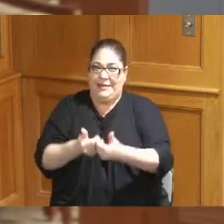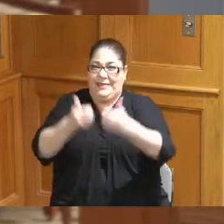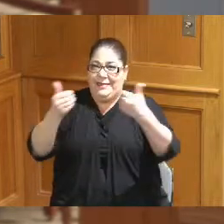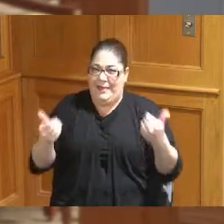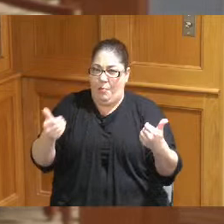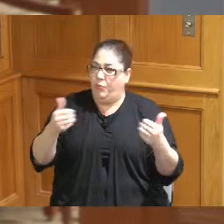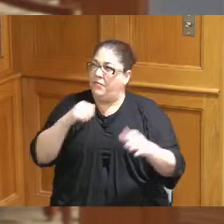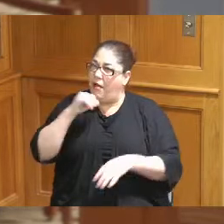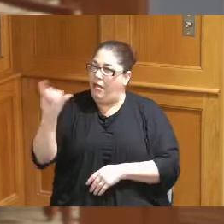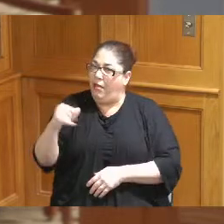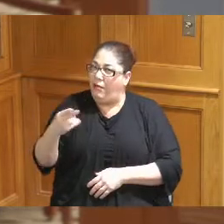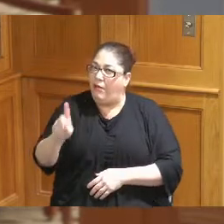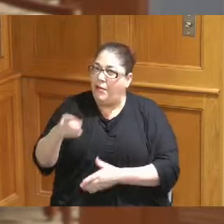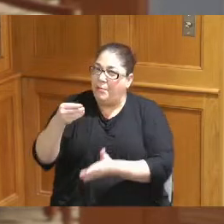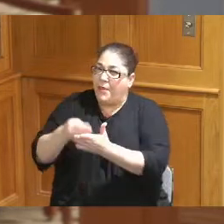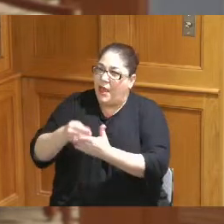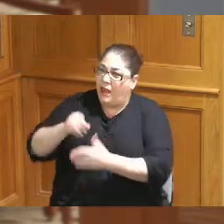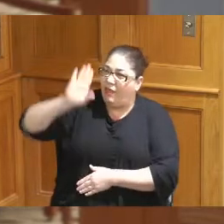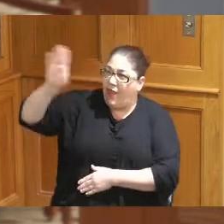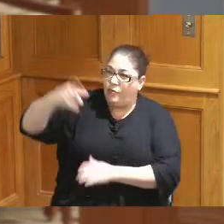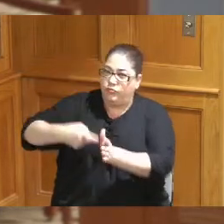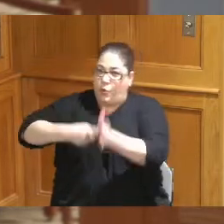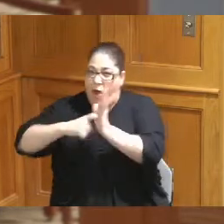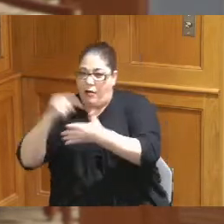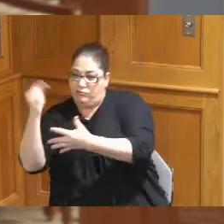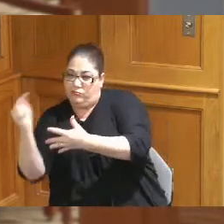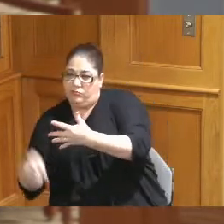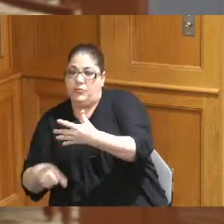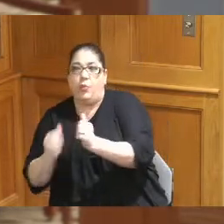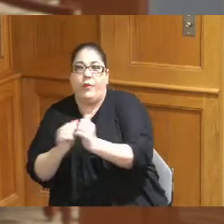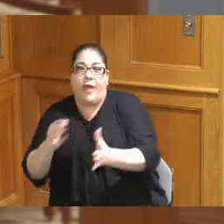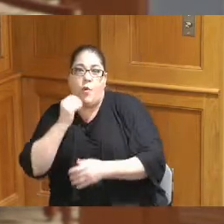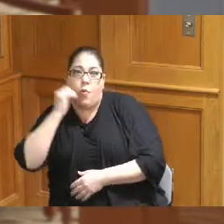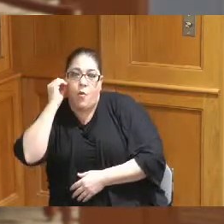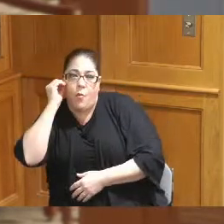they don't require you to say we're not helping that person just because they're not sleeping in